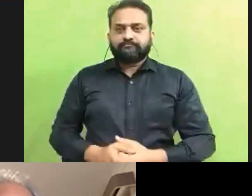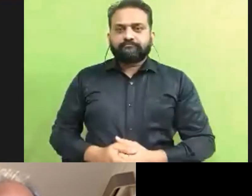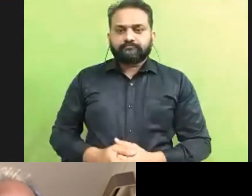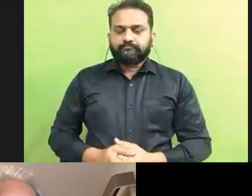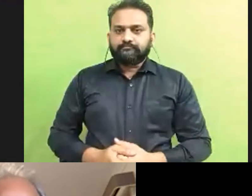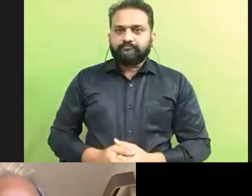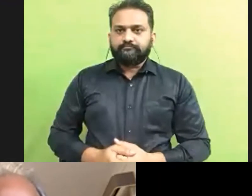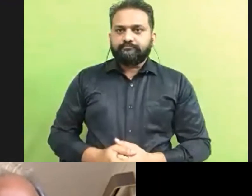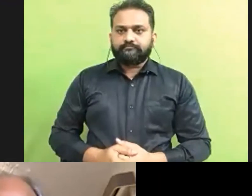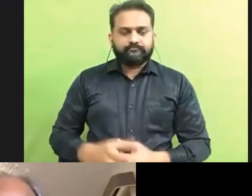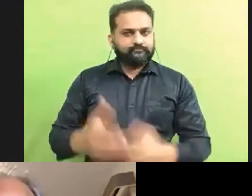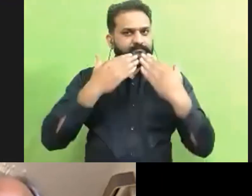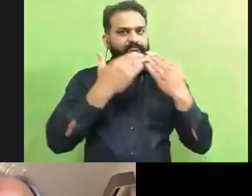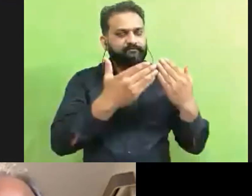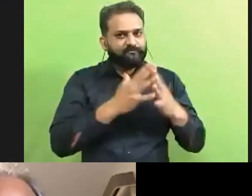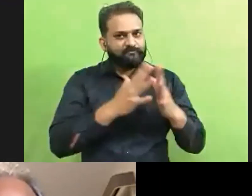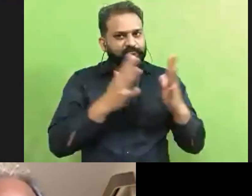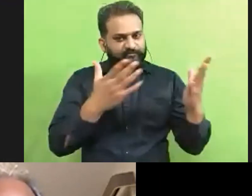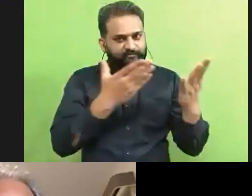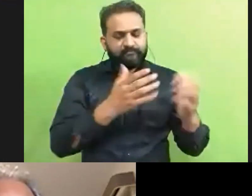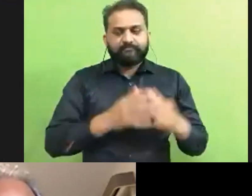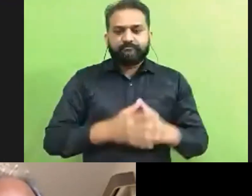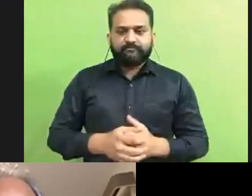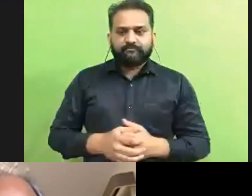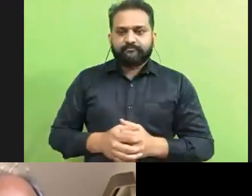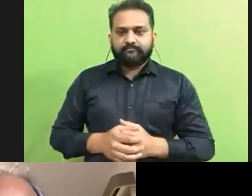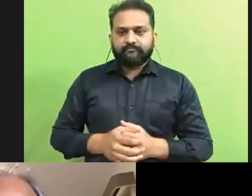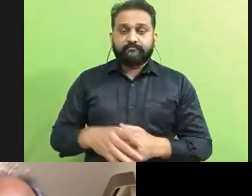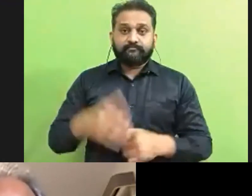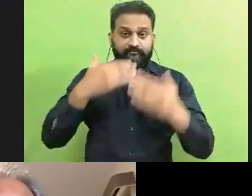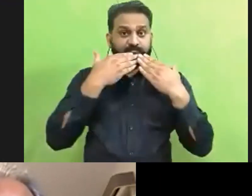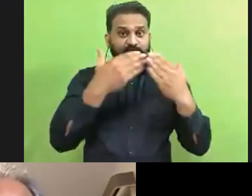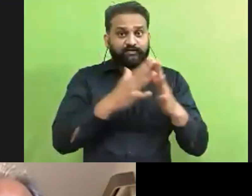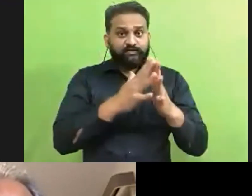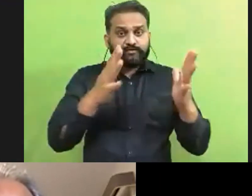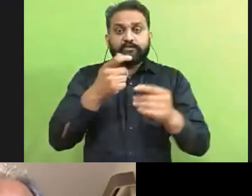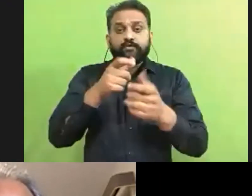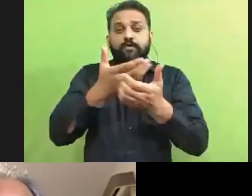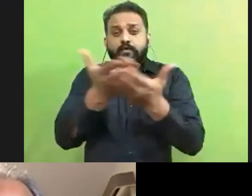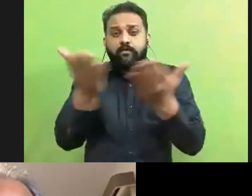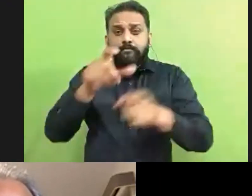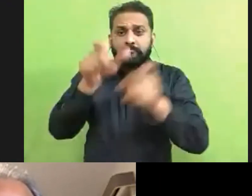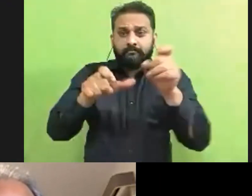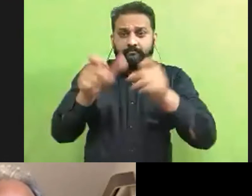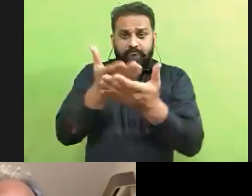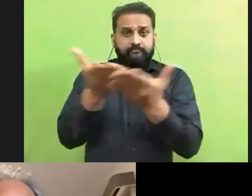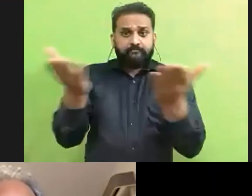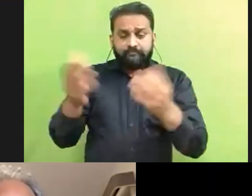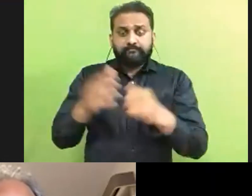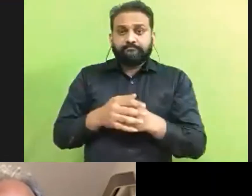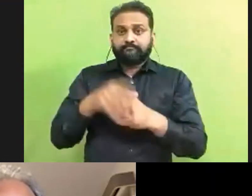thank you very much and thank you very much all the participants who are here and we